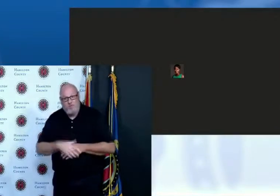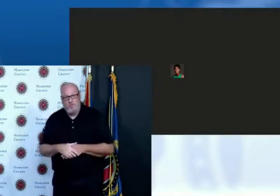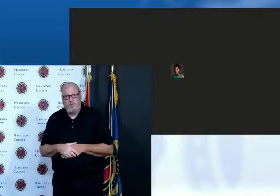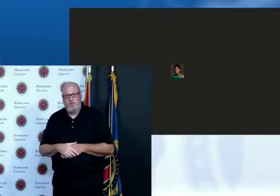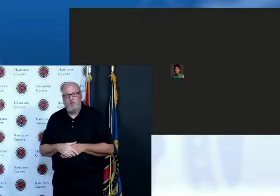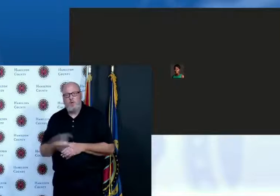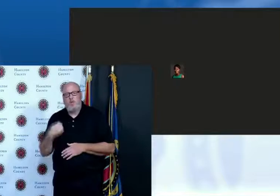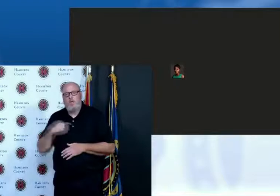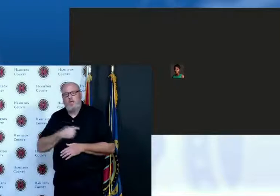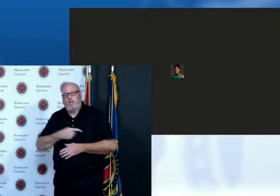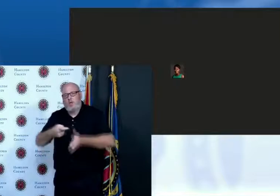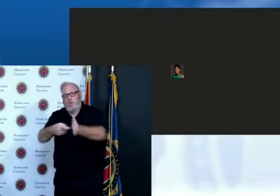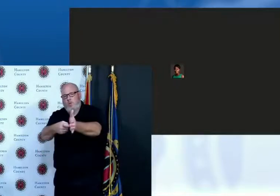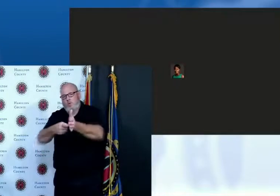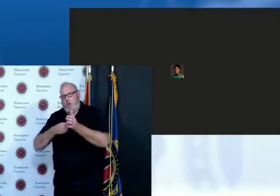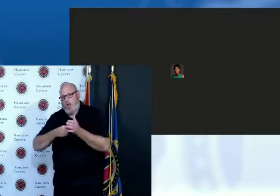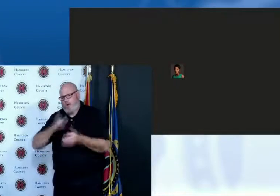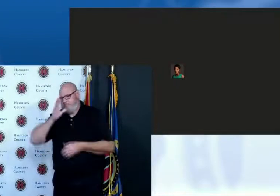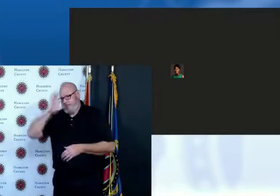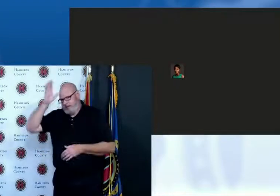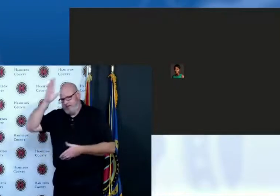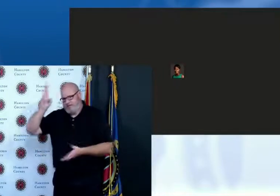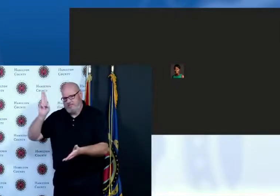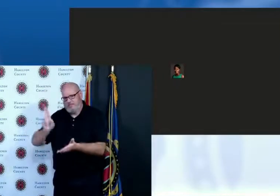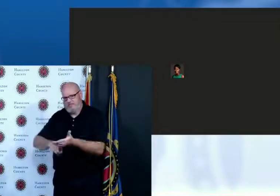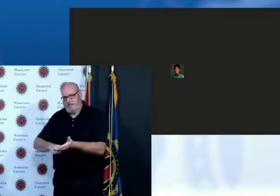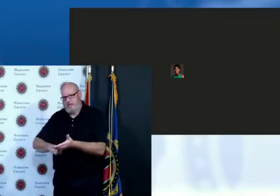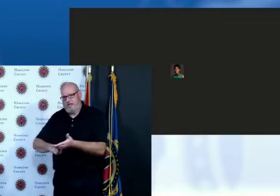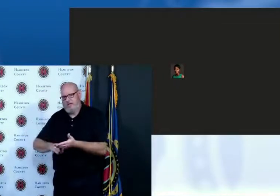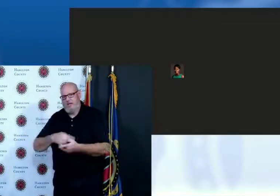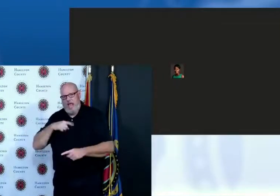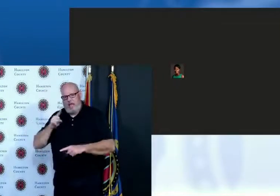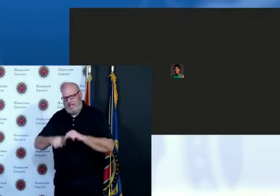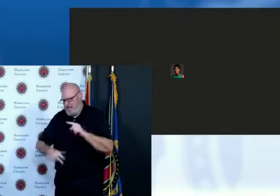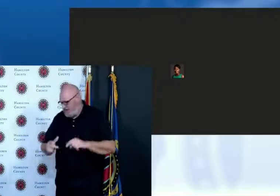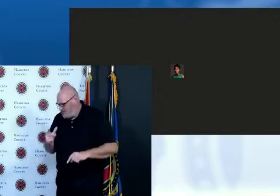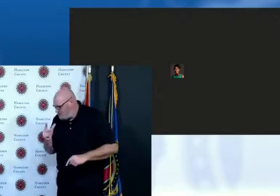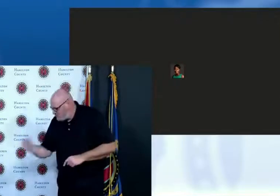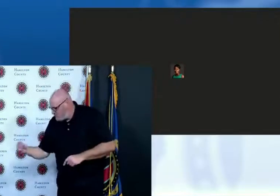meaning I can't go in and vaccinate a student without parental consent and as we know the